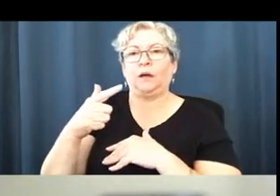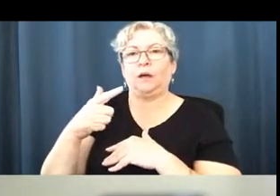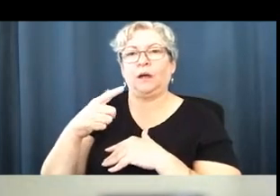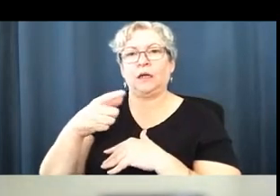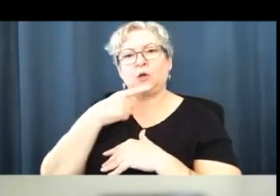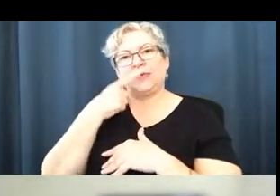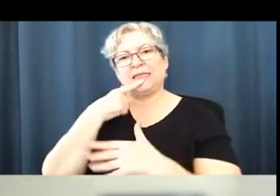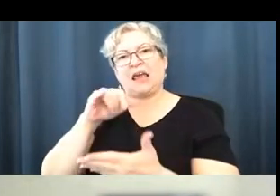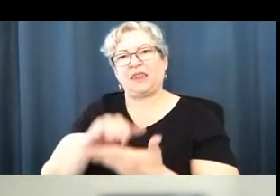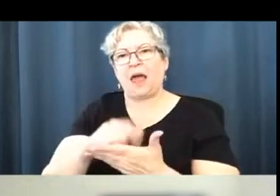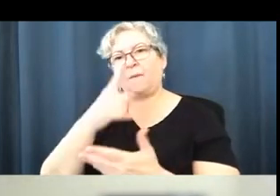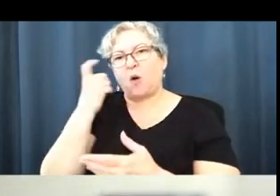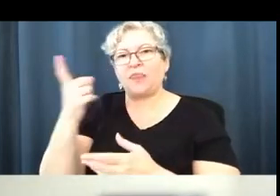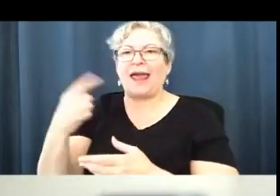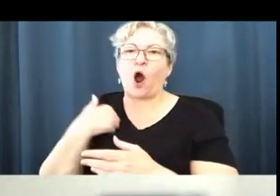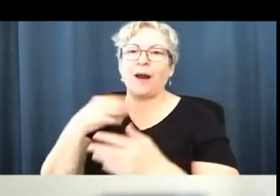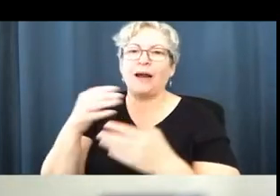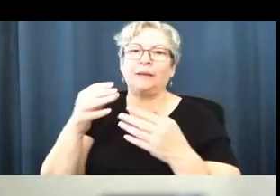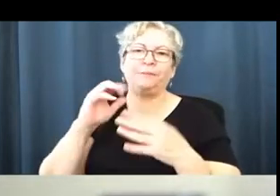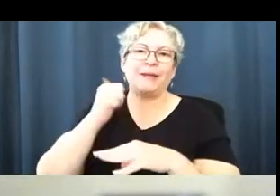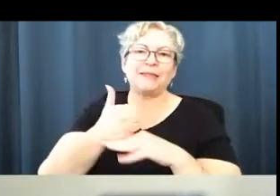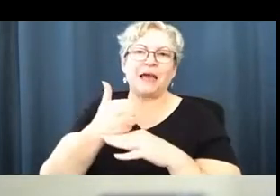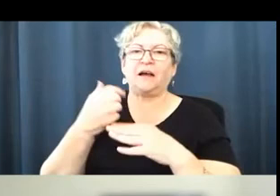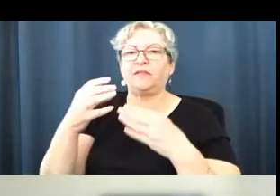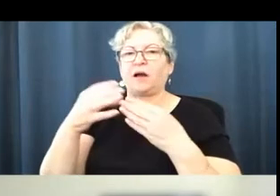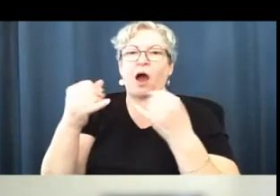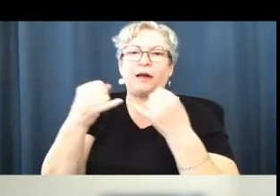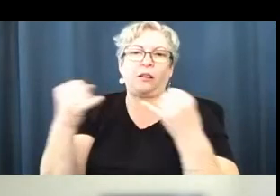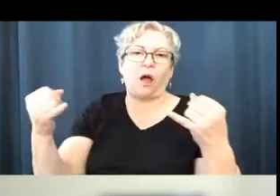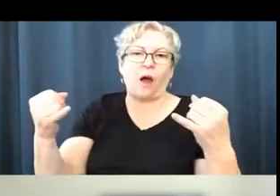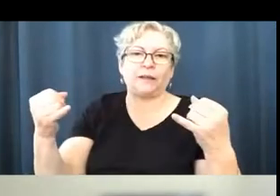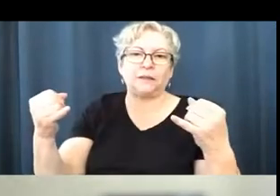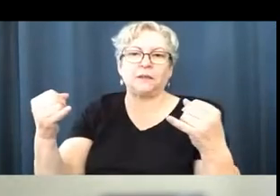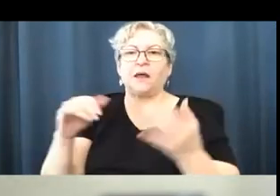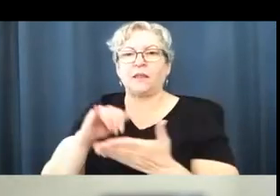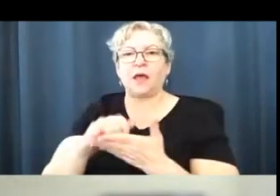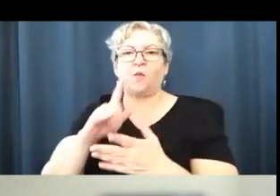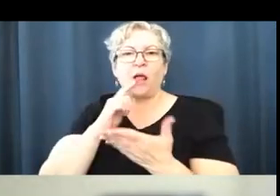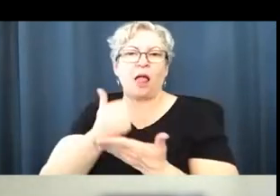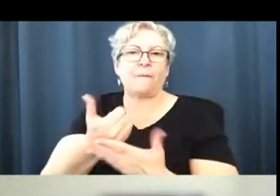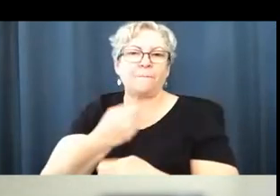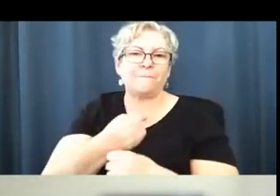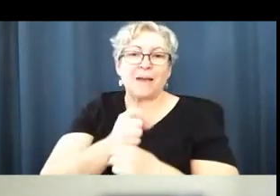because WCAG is a set of guidelines that does help ensure, doesn't guarantee accessibility,